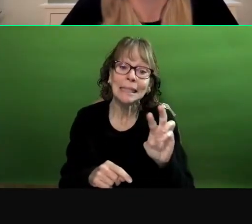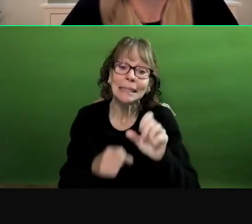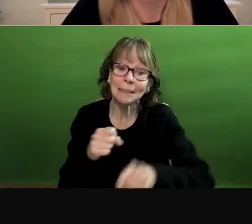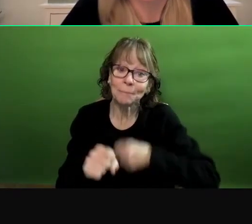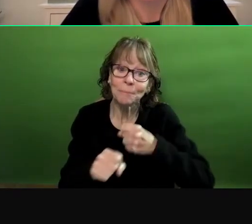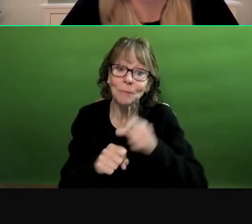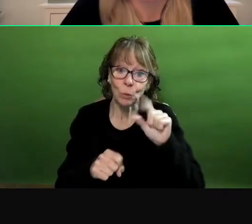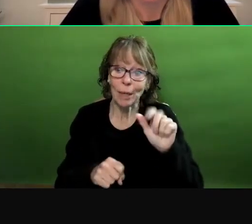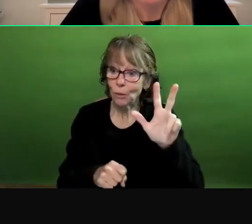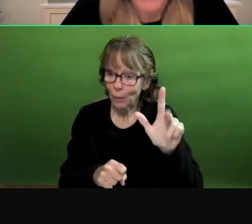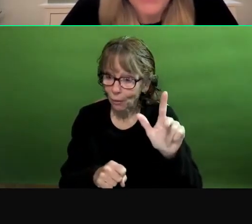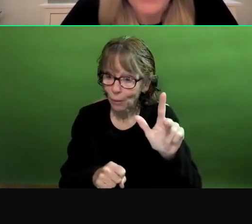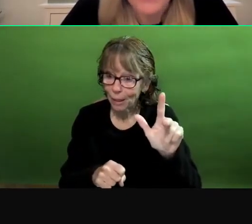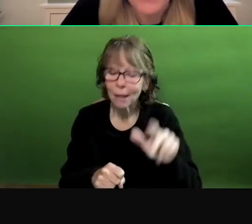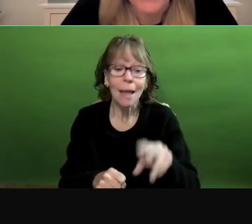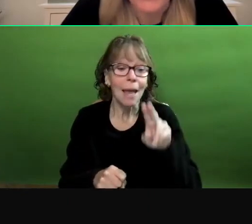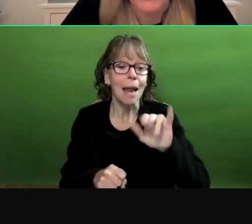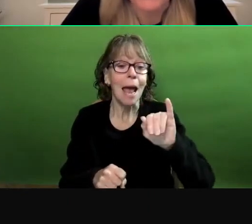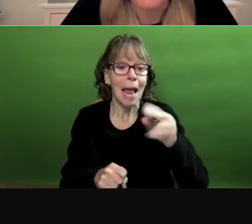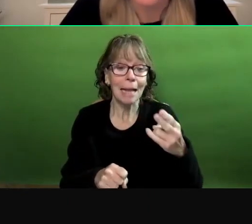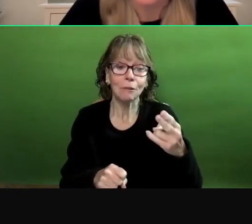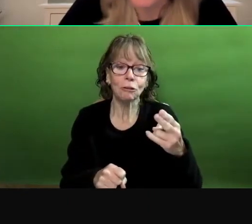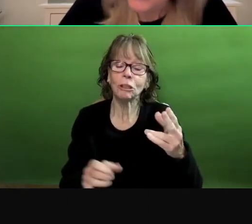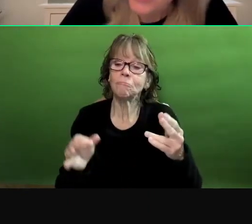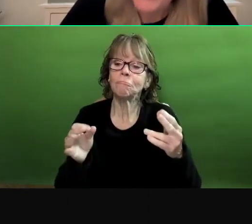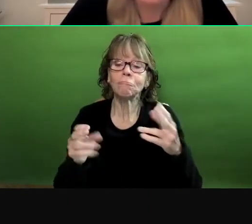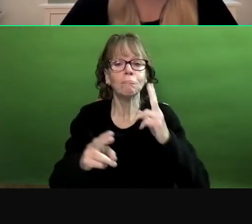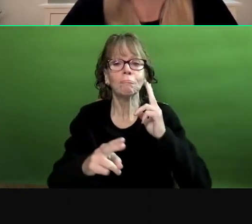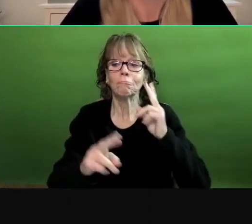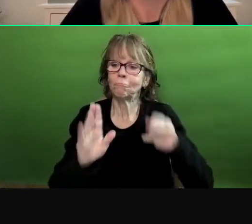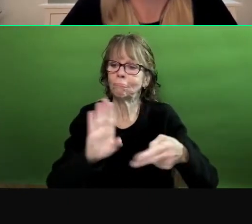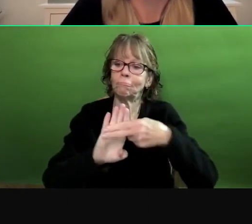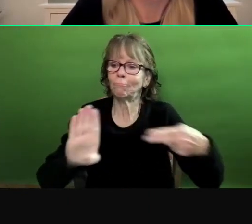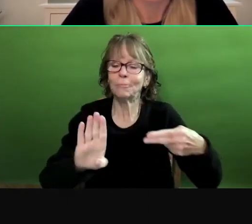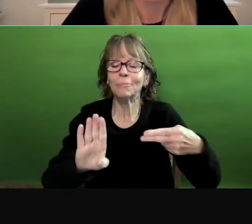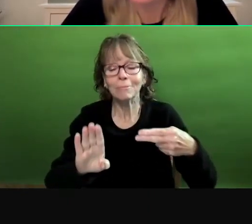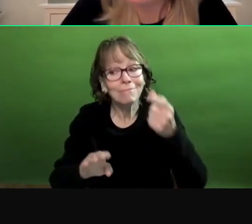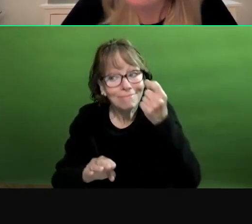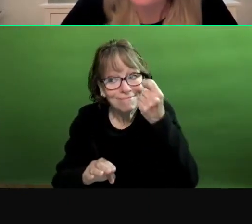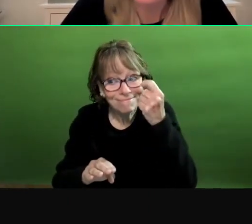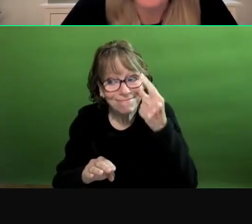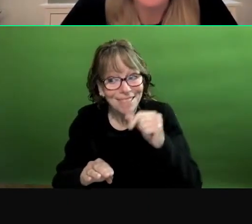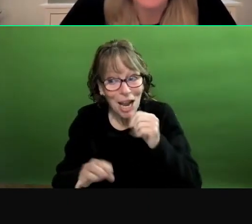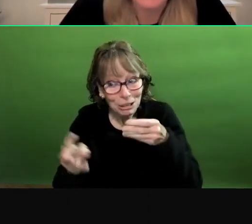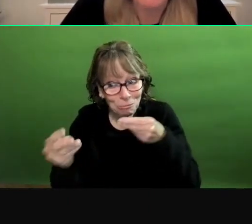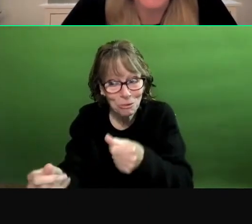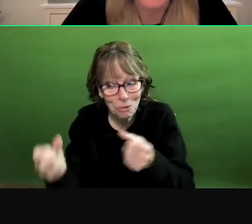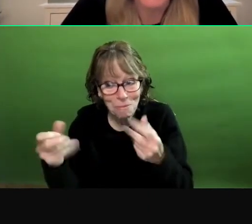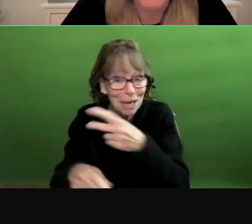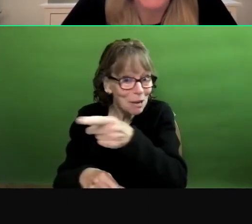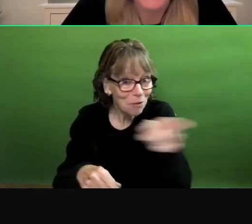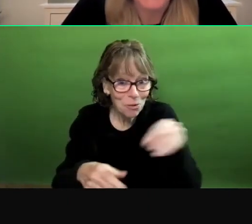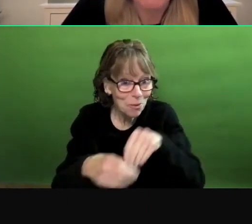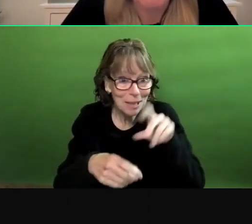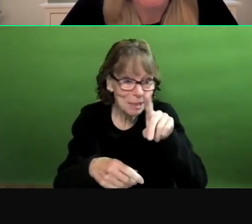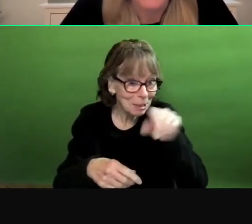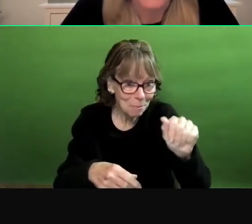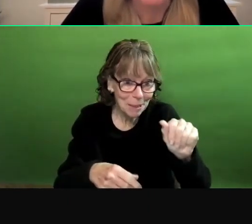the NIH made that designation after a bit of fight from many of you and the disability community. I'm